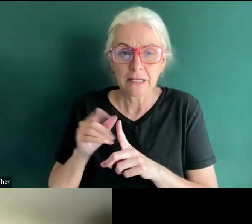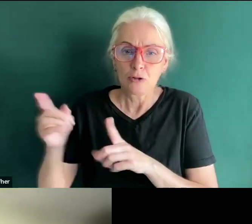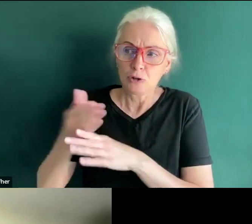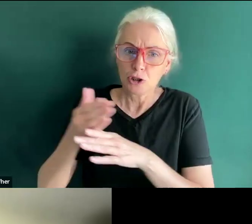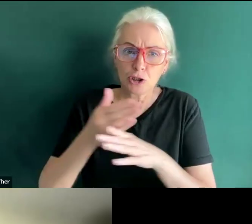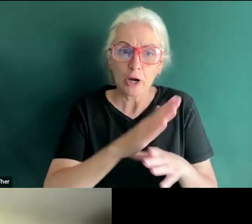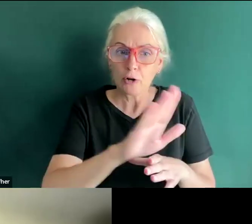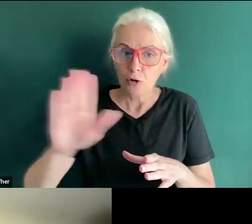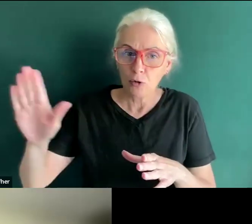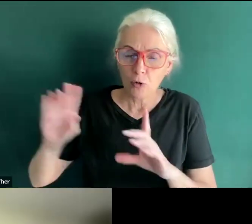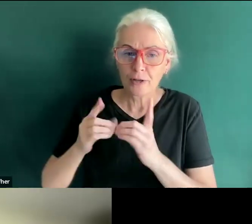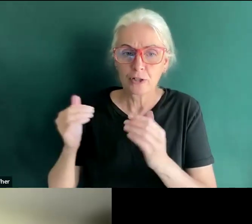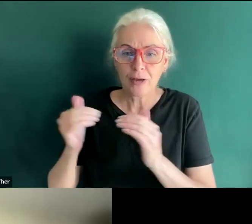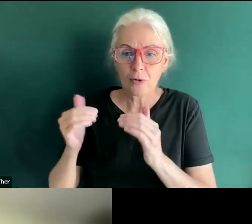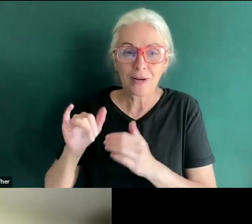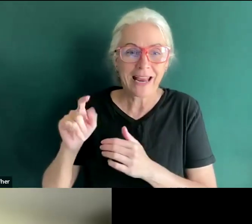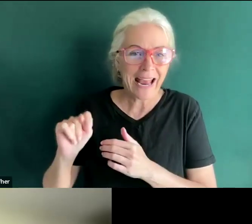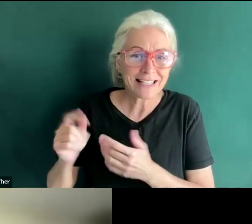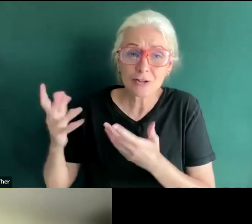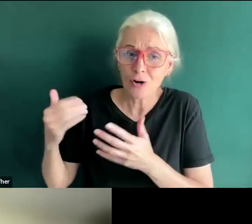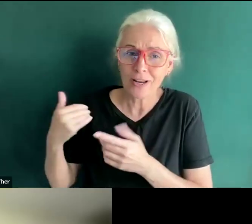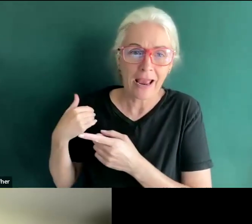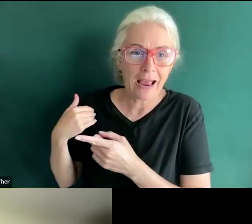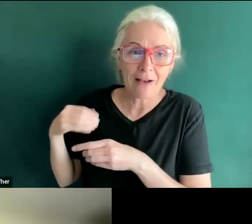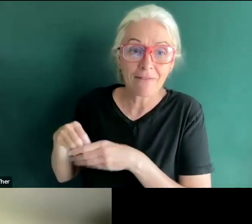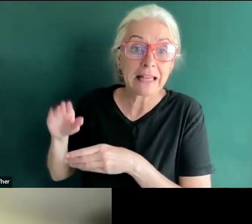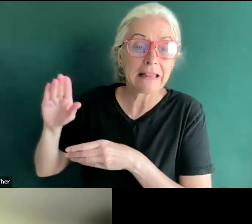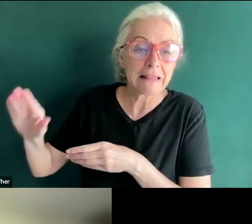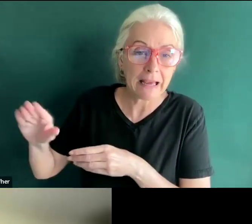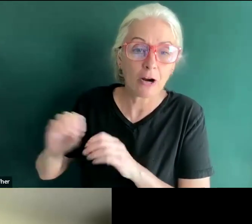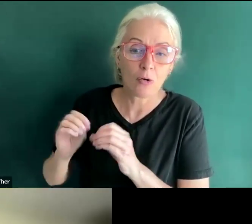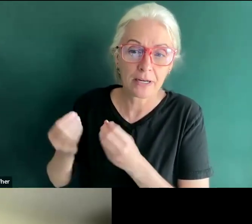their digital equity assets that they currently have within their respective organizations, but